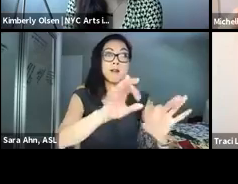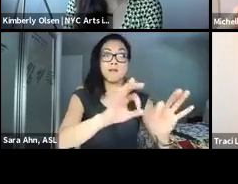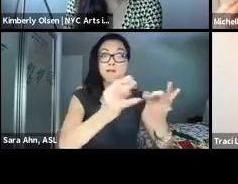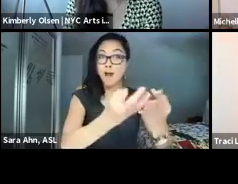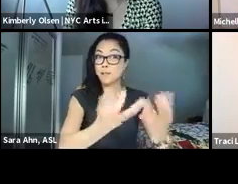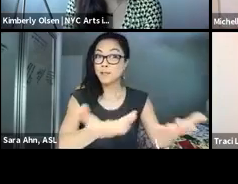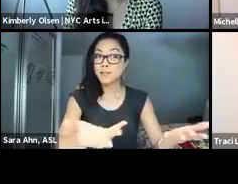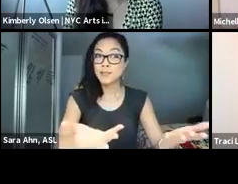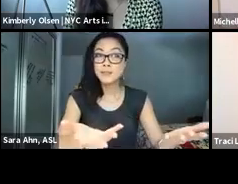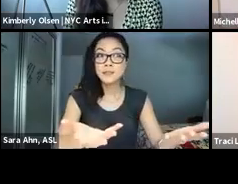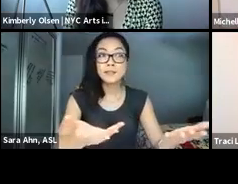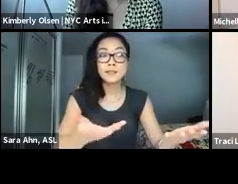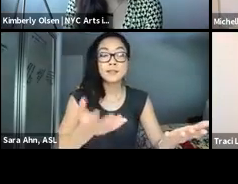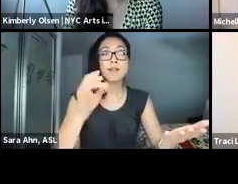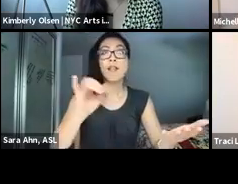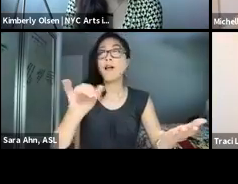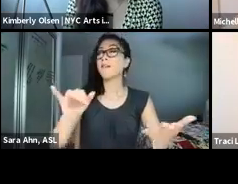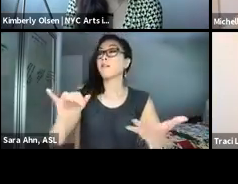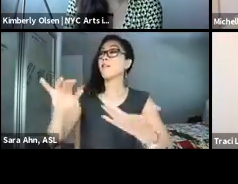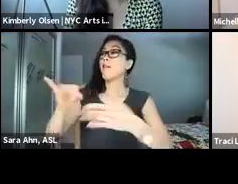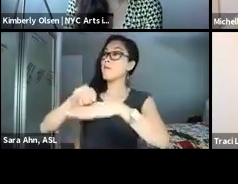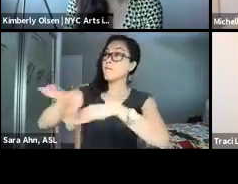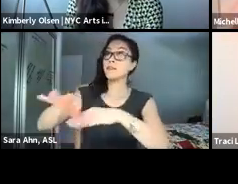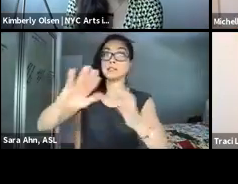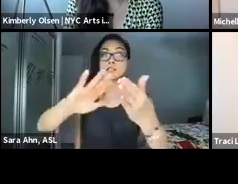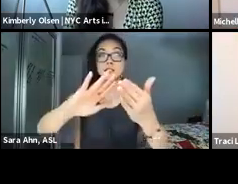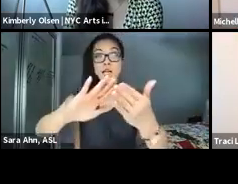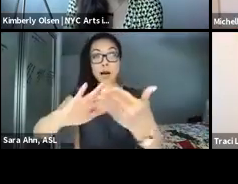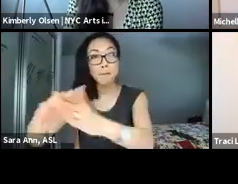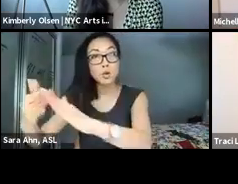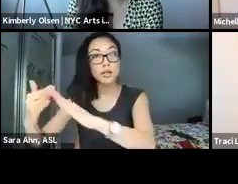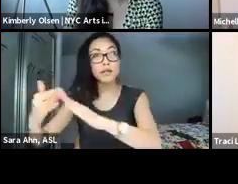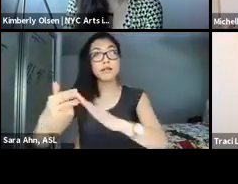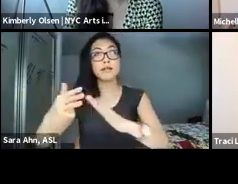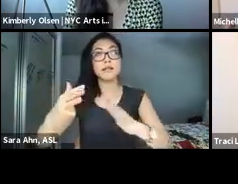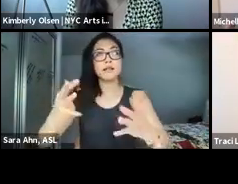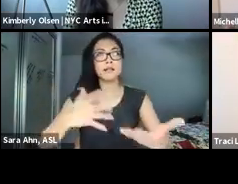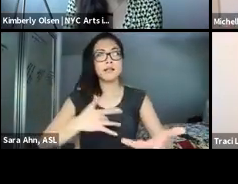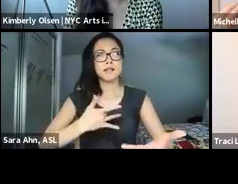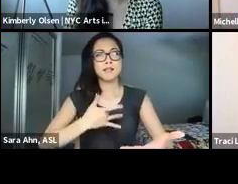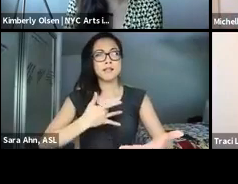part in these class, but it also impacts the family, because it is like what happens to